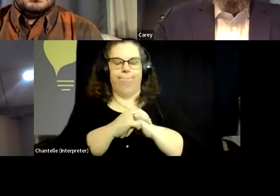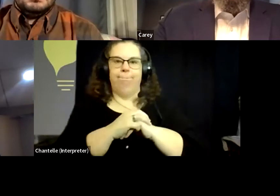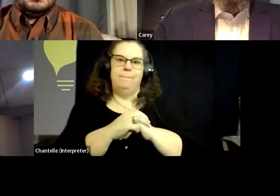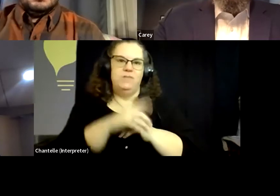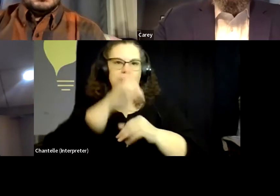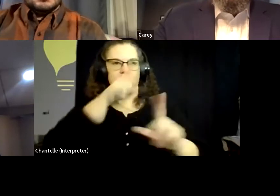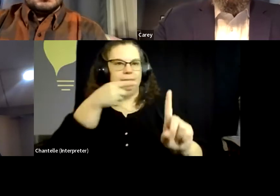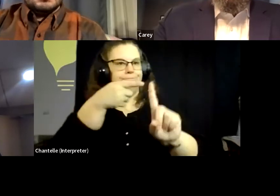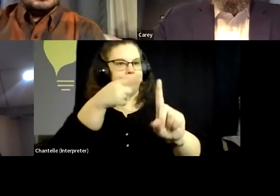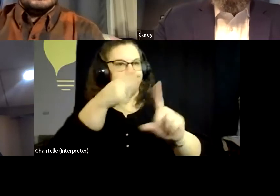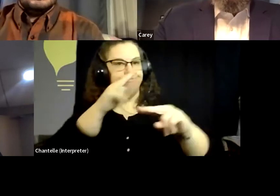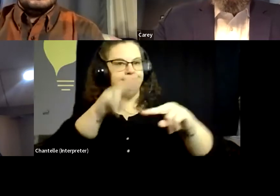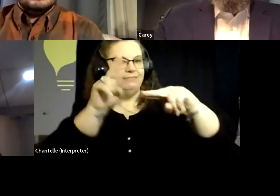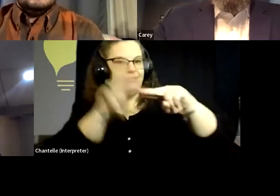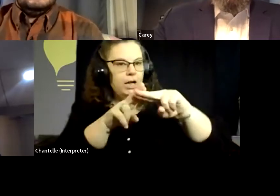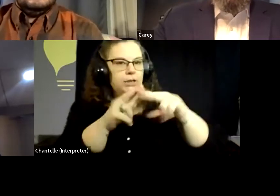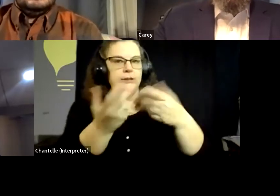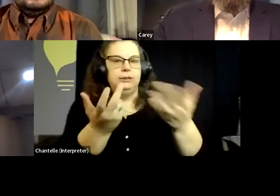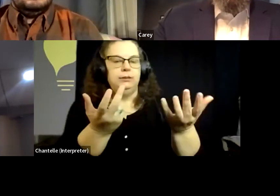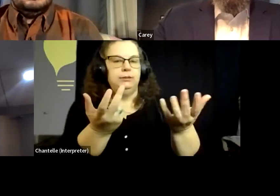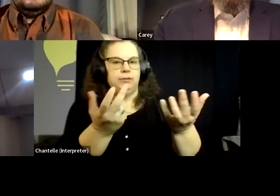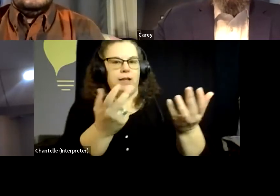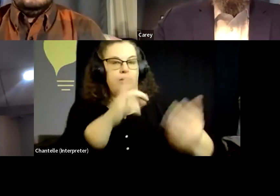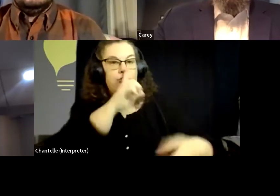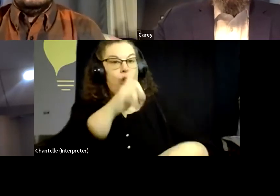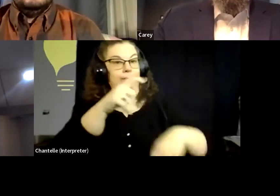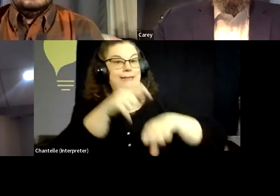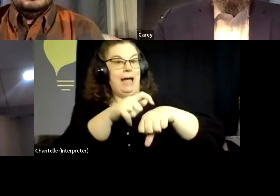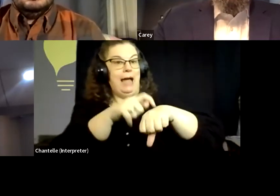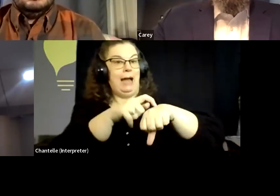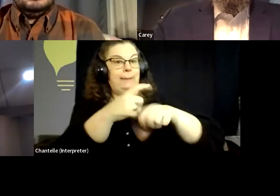having fun. There are times we have